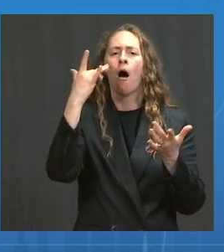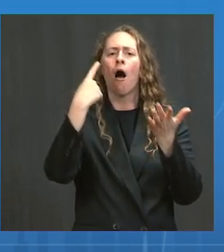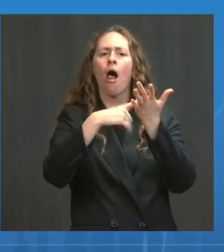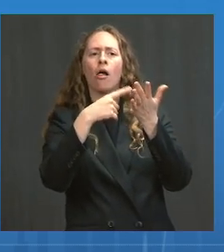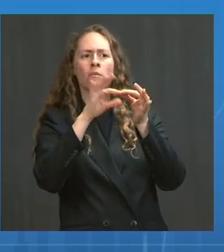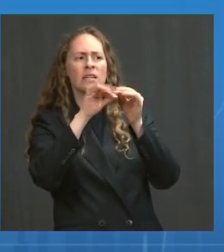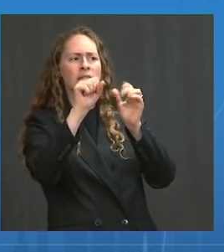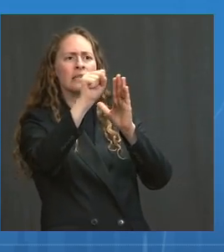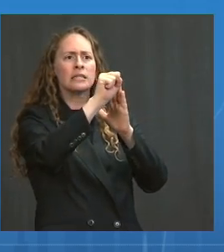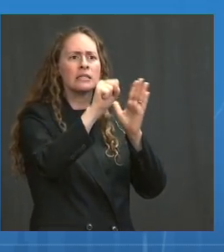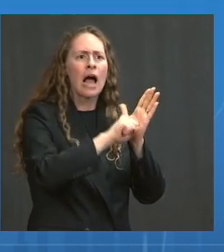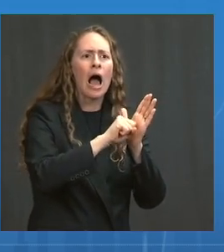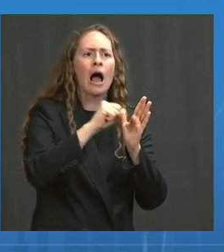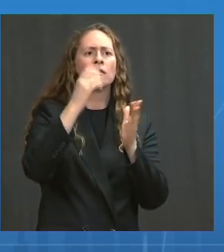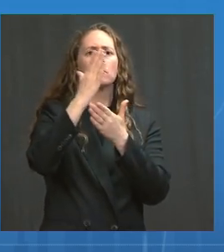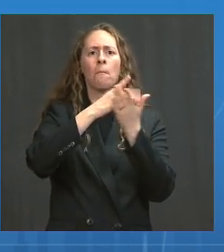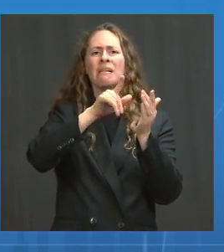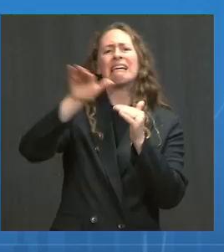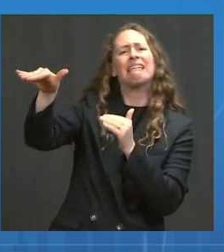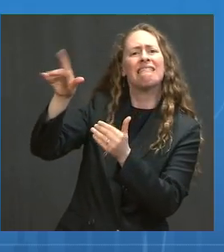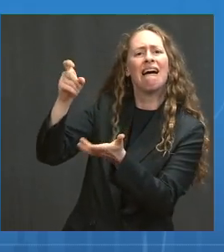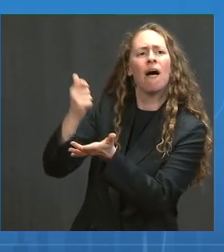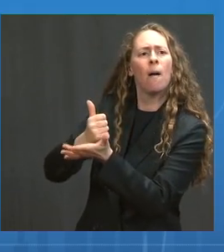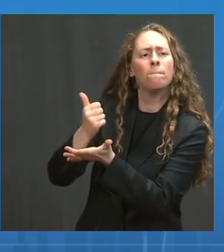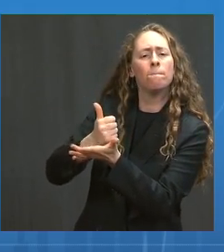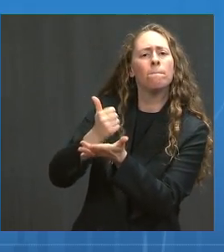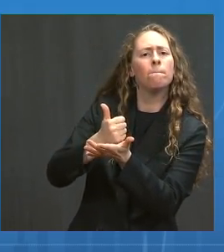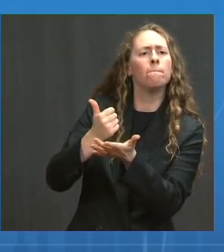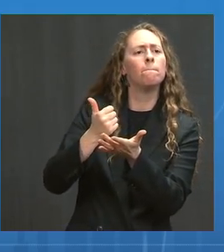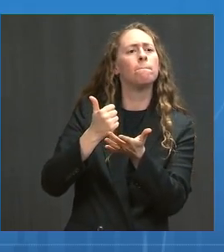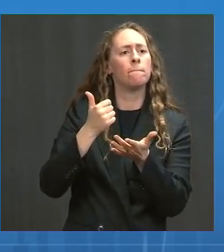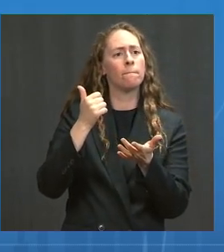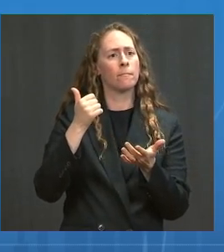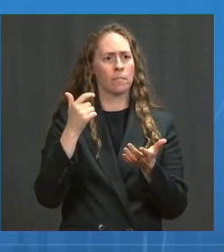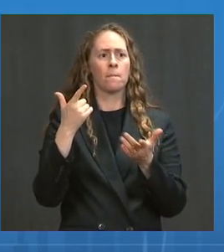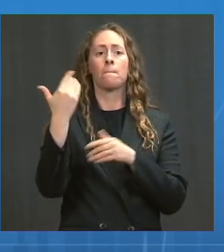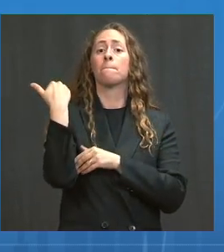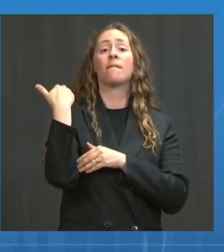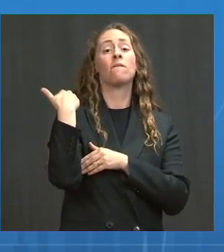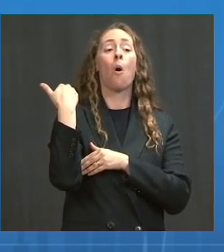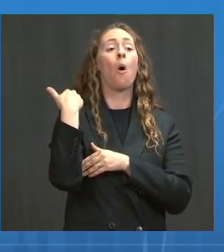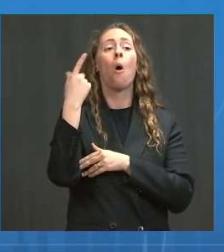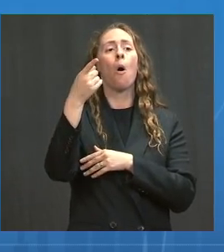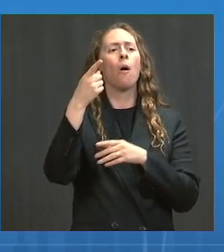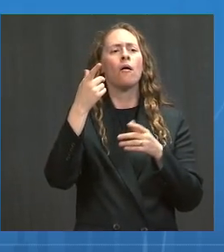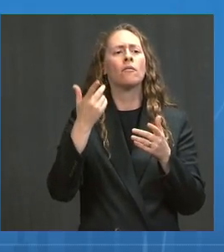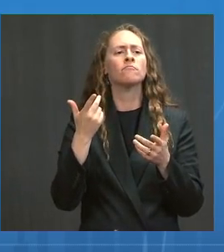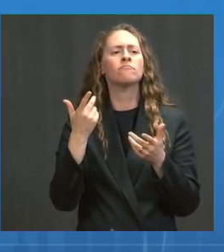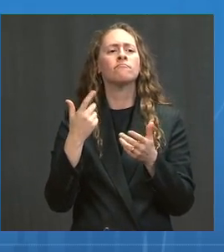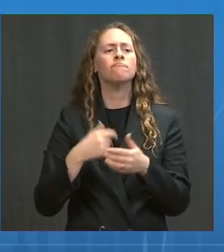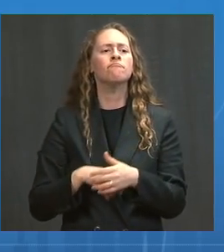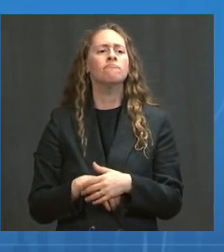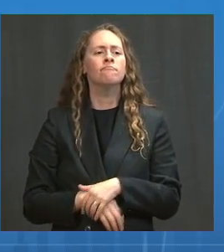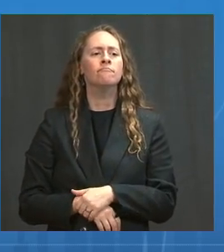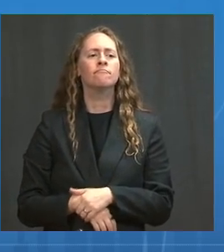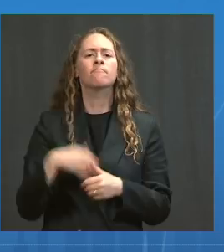At this point, is this shifting from Cabinet officials barnstorming the country, begging people to get vaccinated,